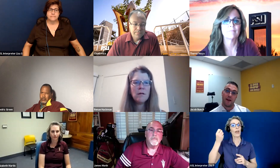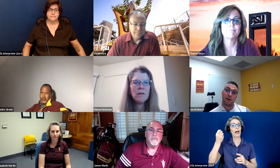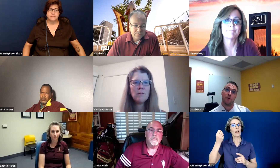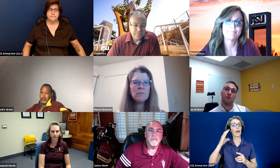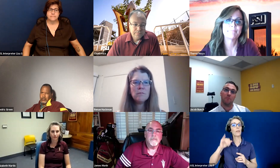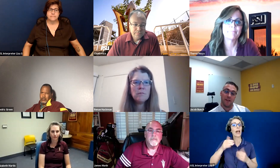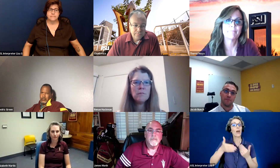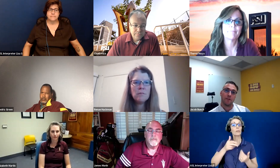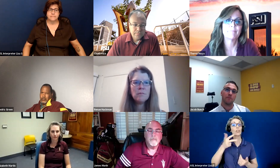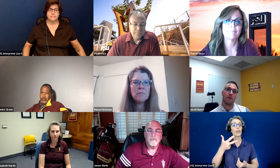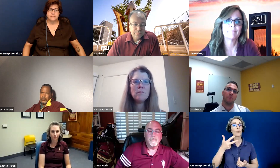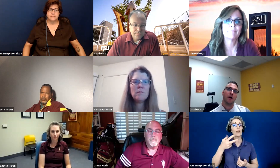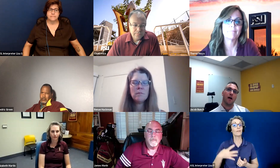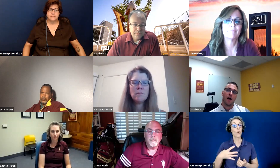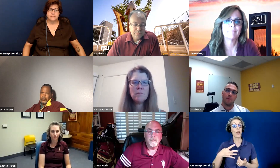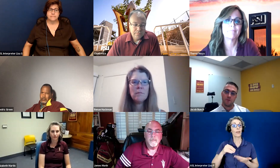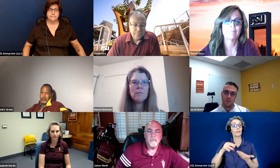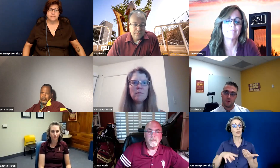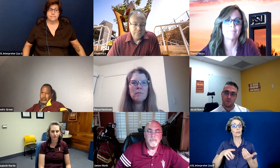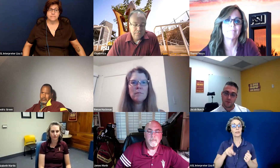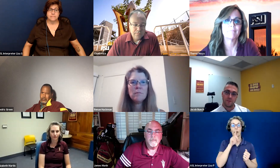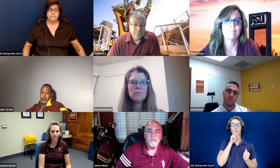that actually could benefit from those services.